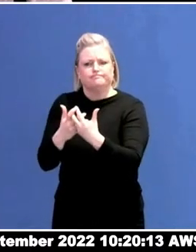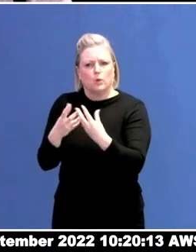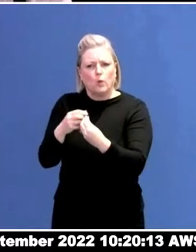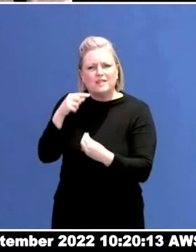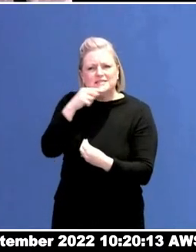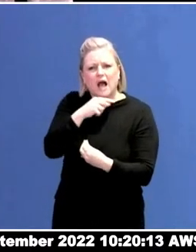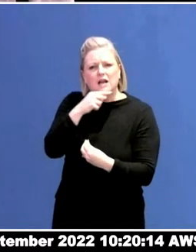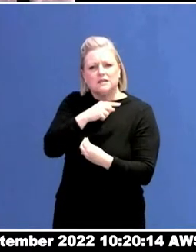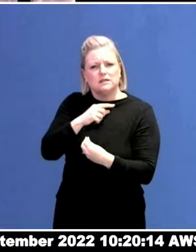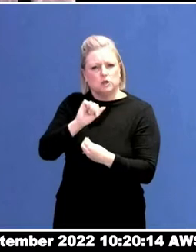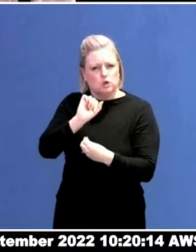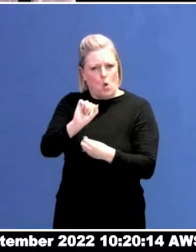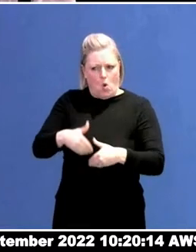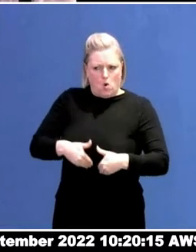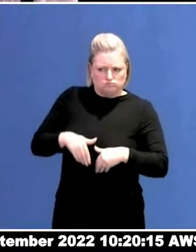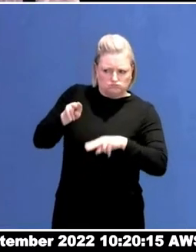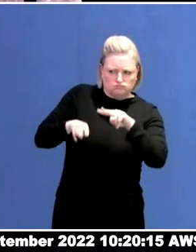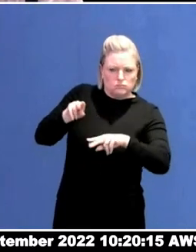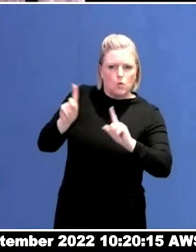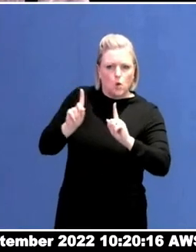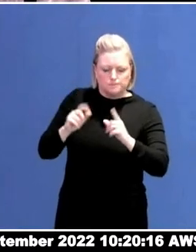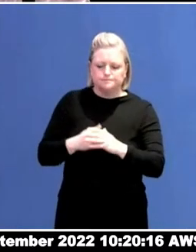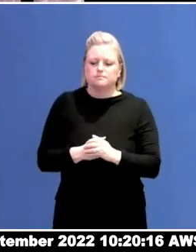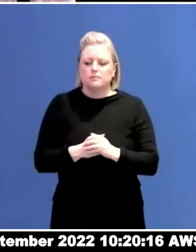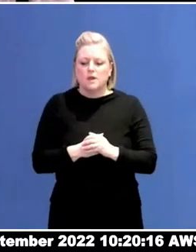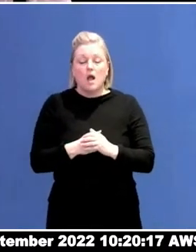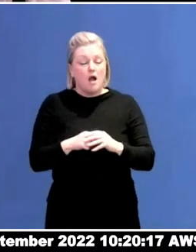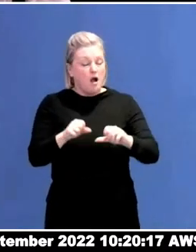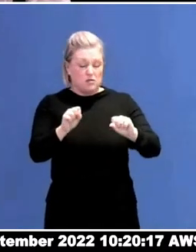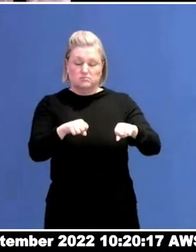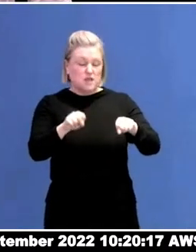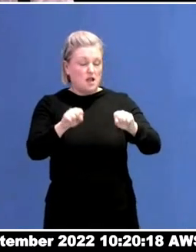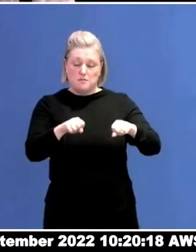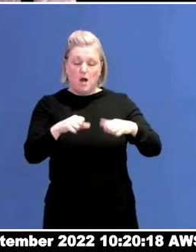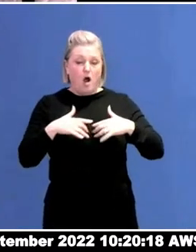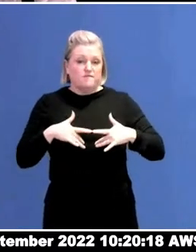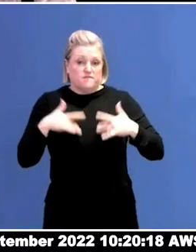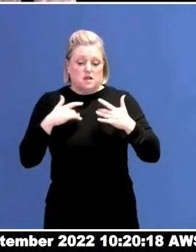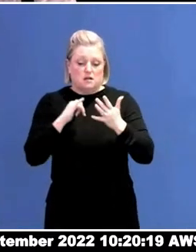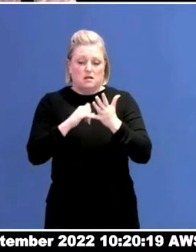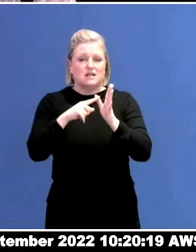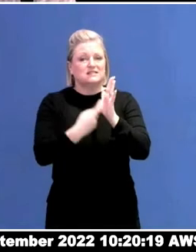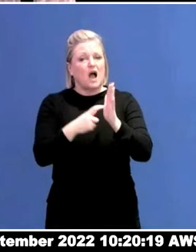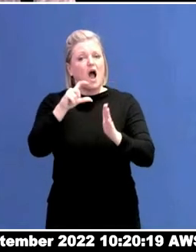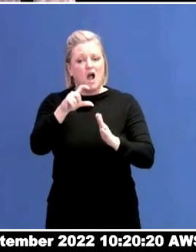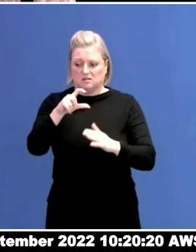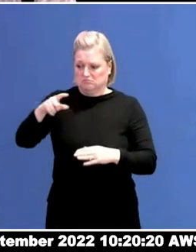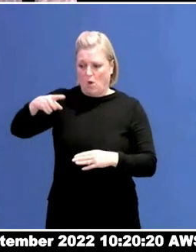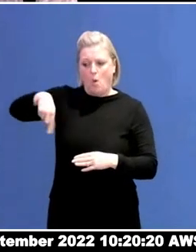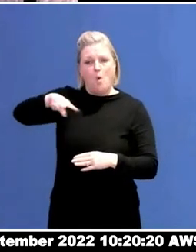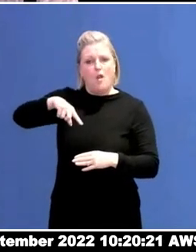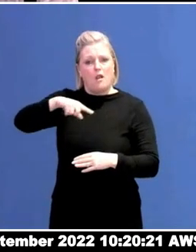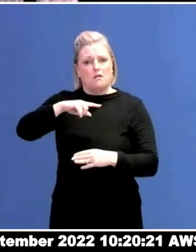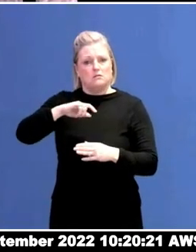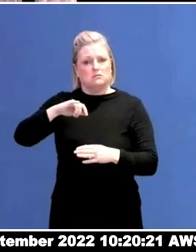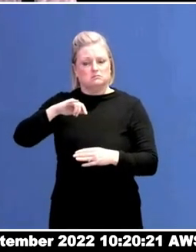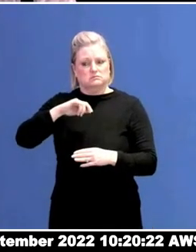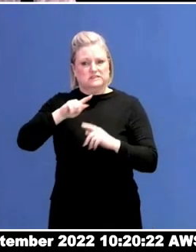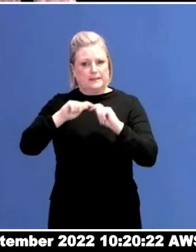Yes. My observations were that SARC themselves were very professional and that